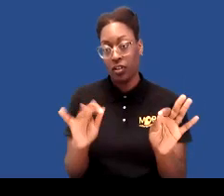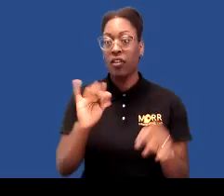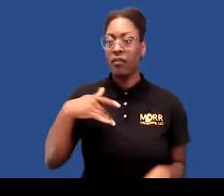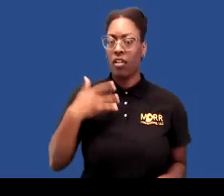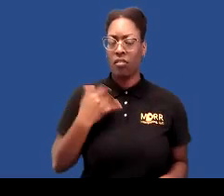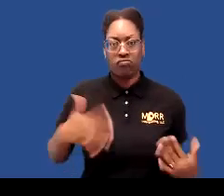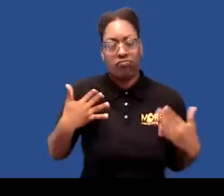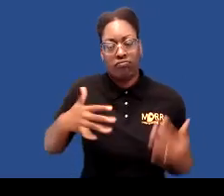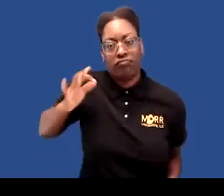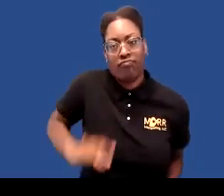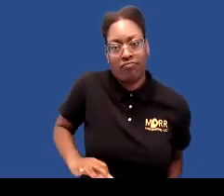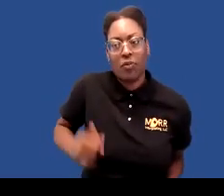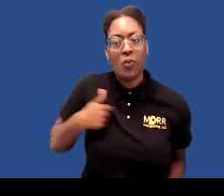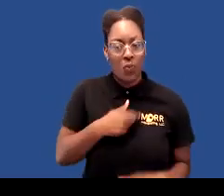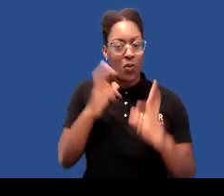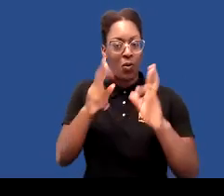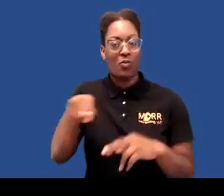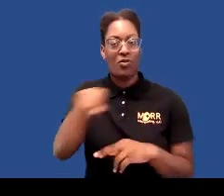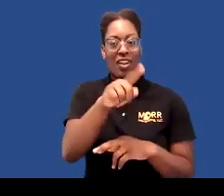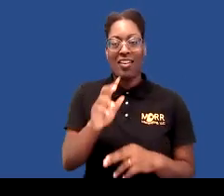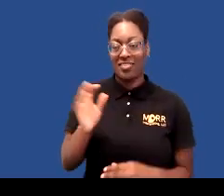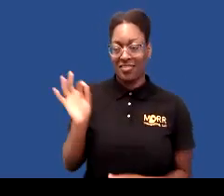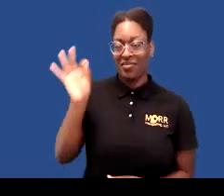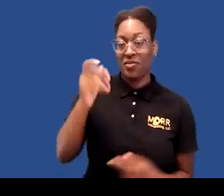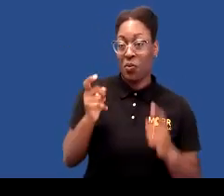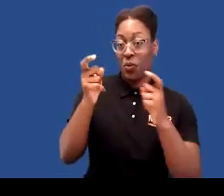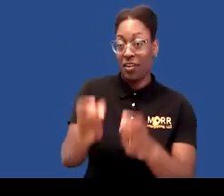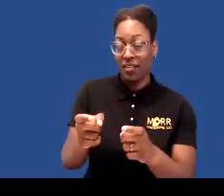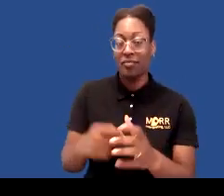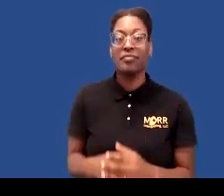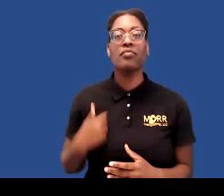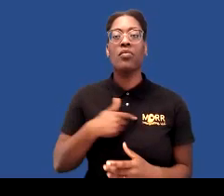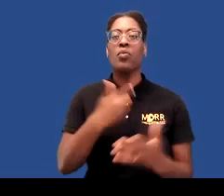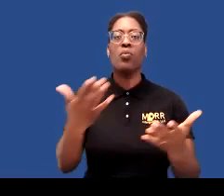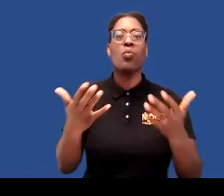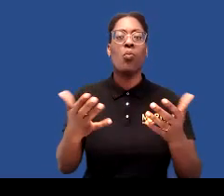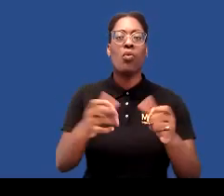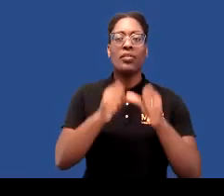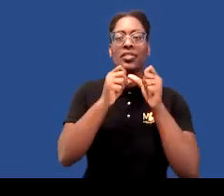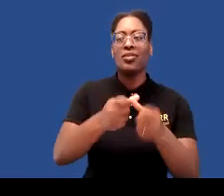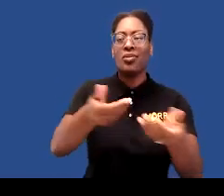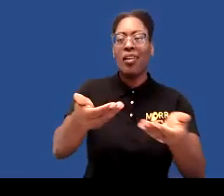We love to have the interpreters here. We want to be able to continue to hire interpreters to make our events accessible,